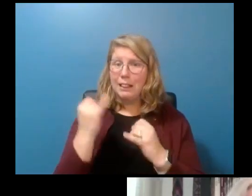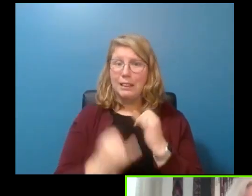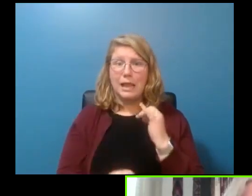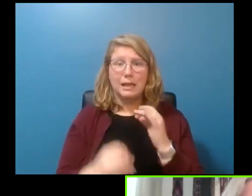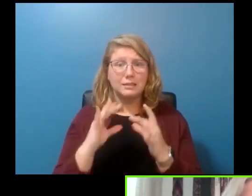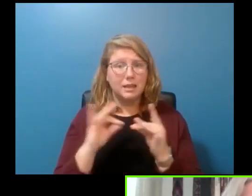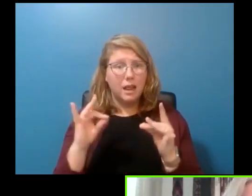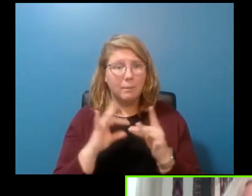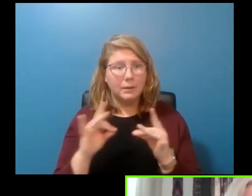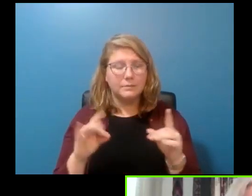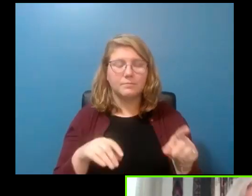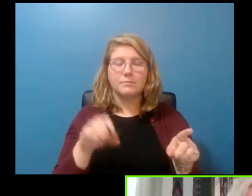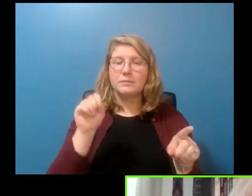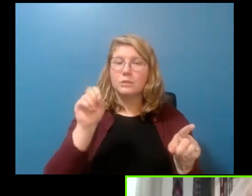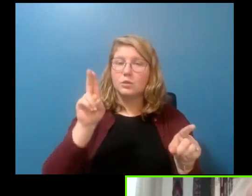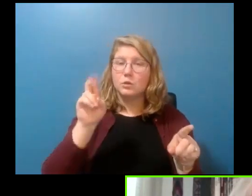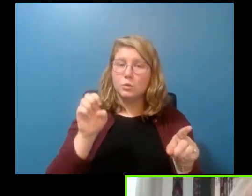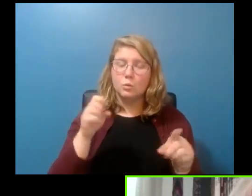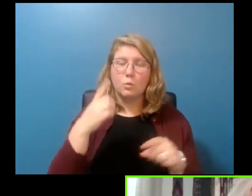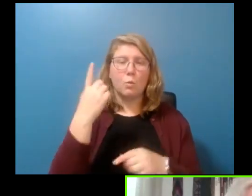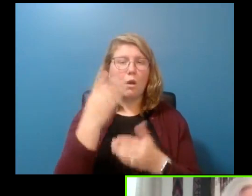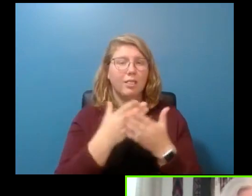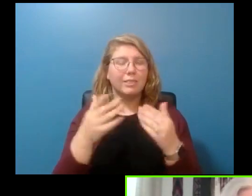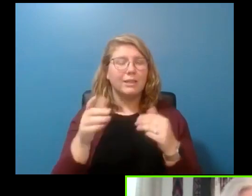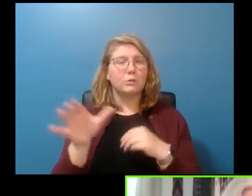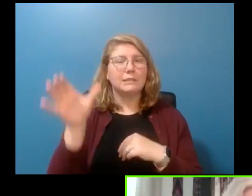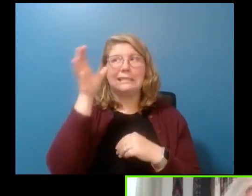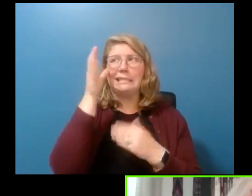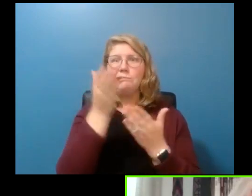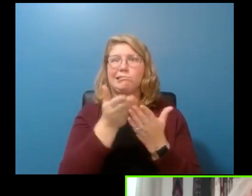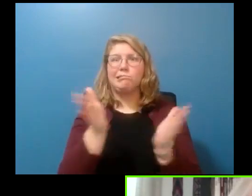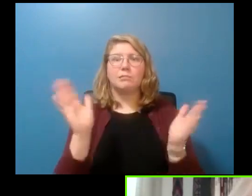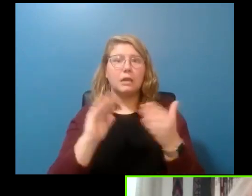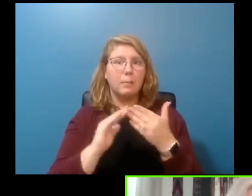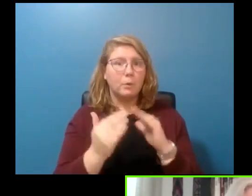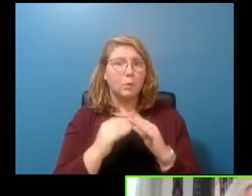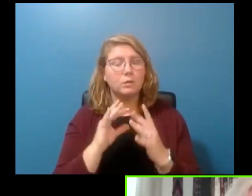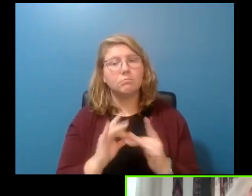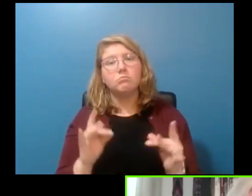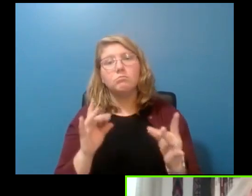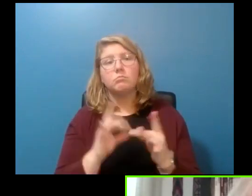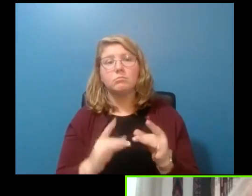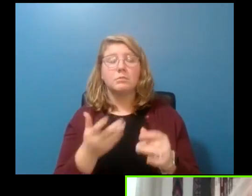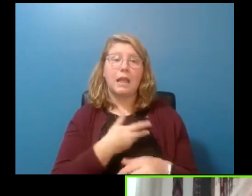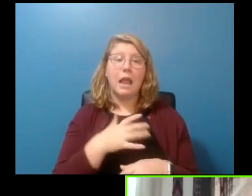support honestly. At least with family-to-family you can get really good information about